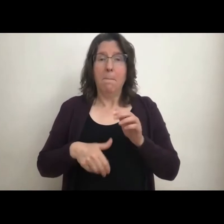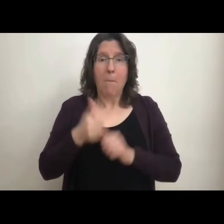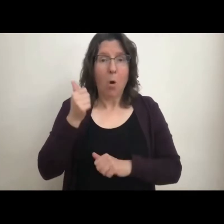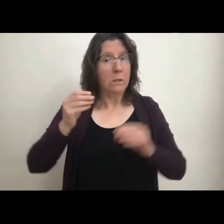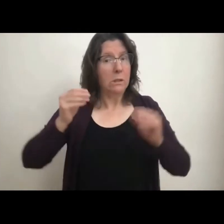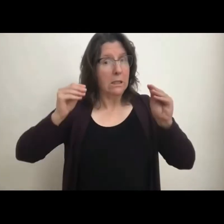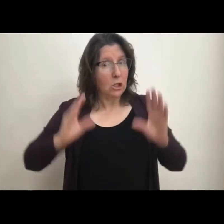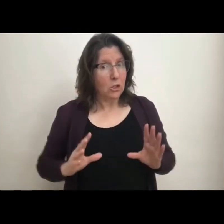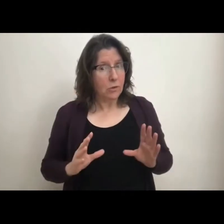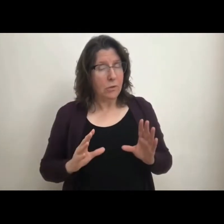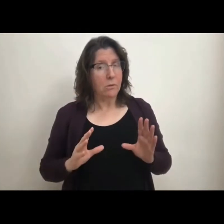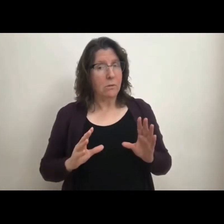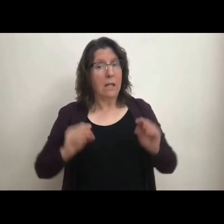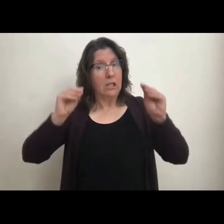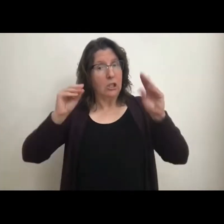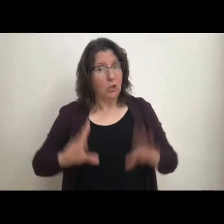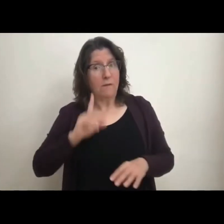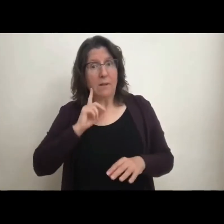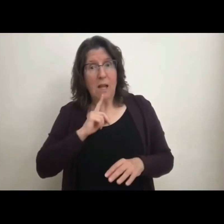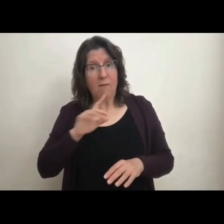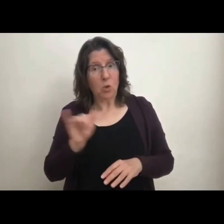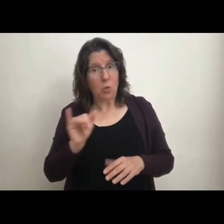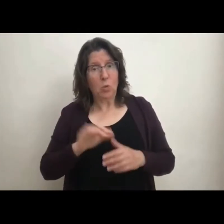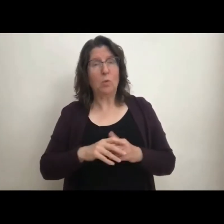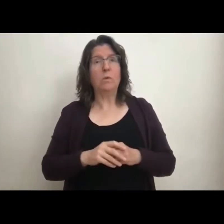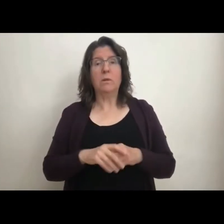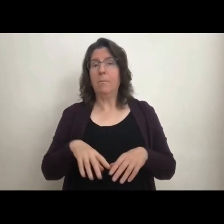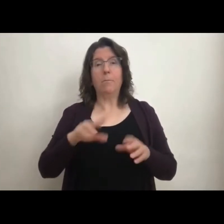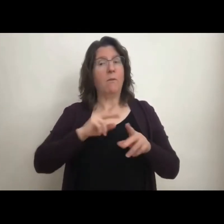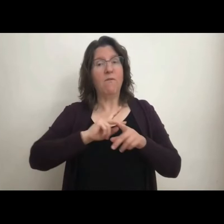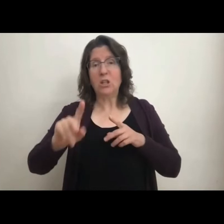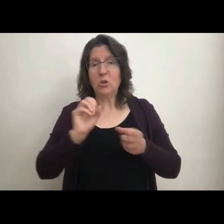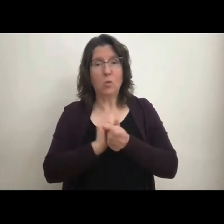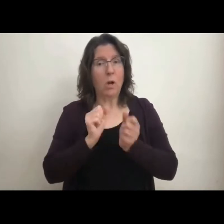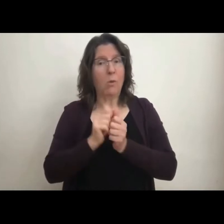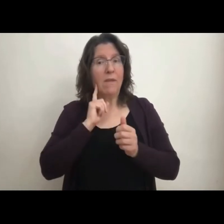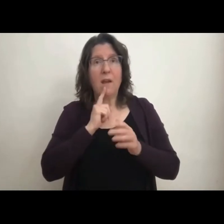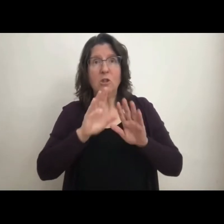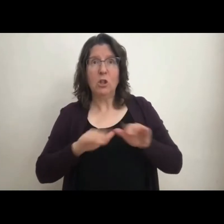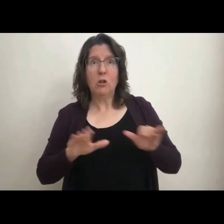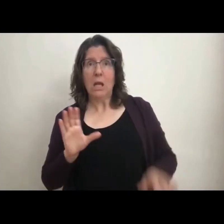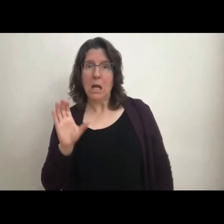Most teachers of the deaf, as well as professionals that work with deaf and